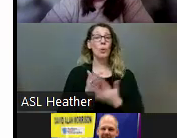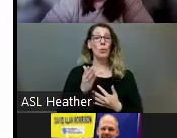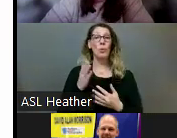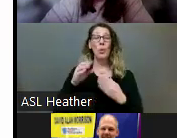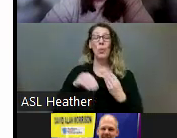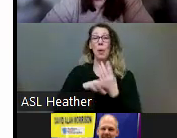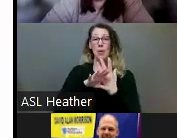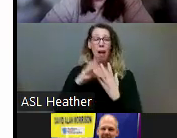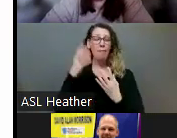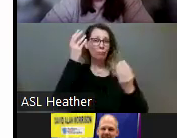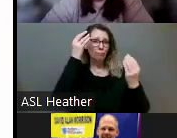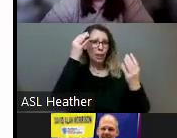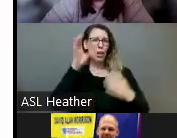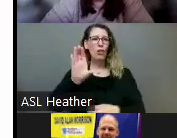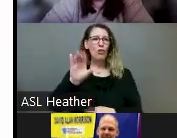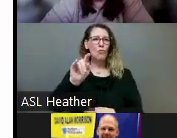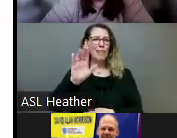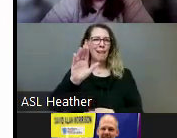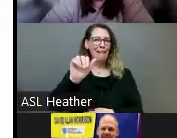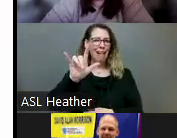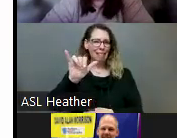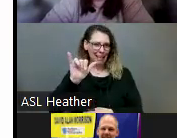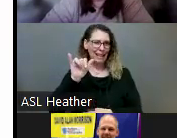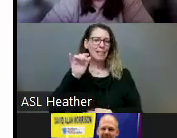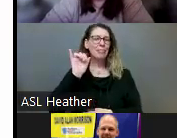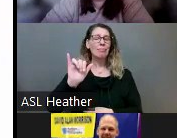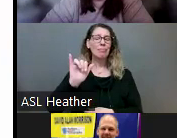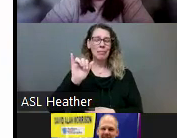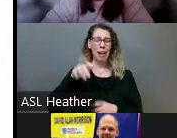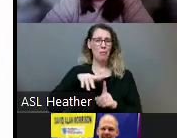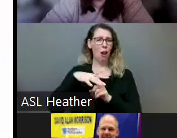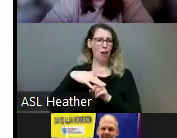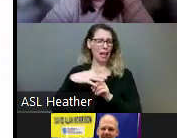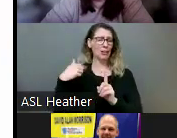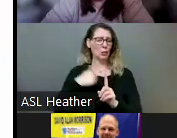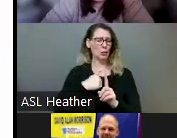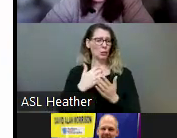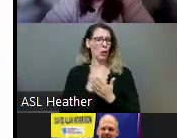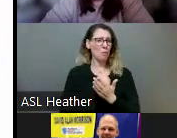critically about historical context and the opportunities that we have to get curious about